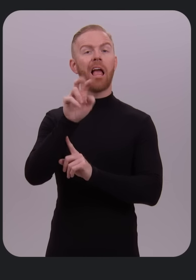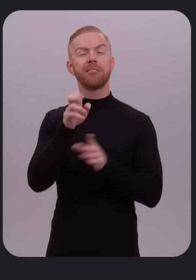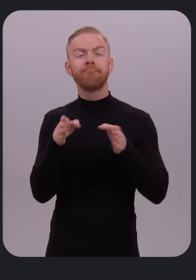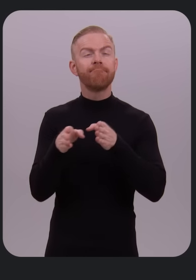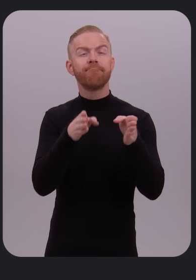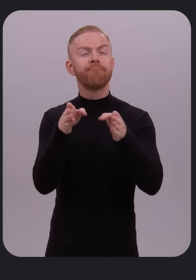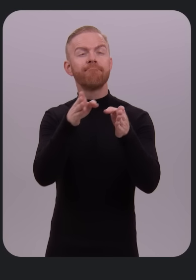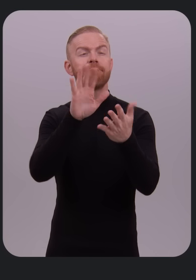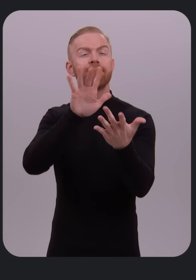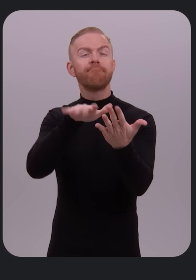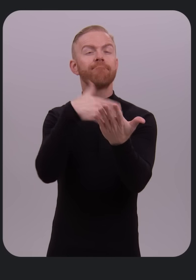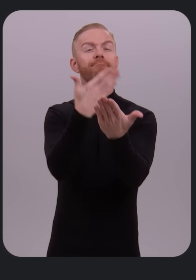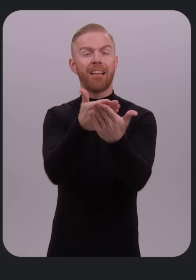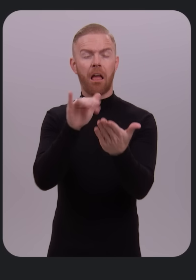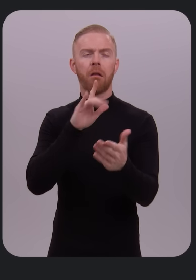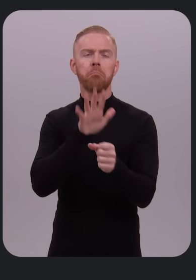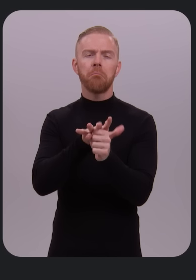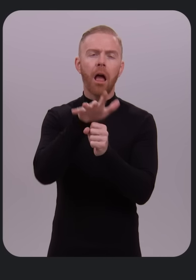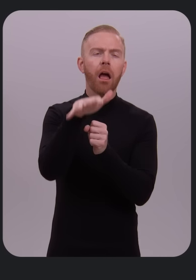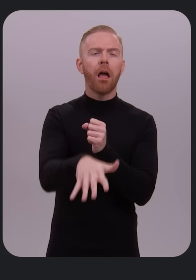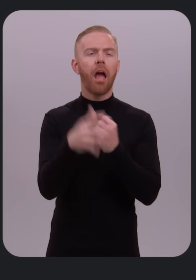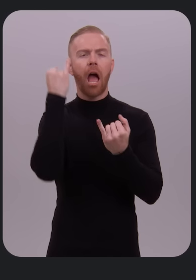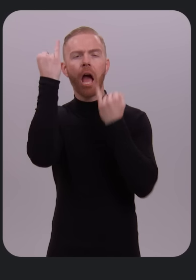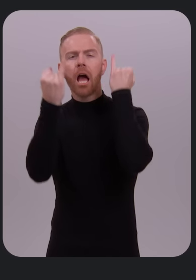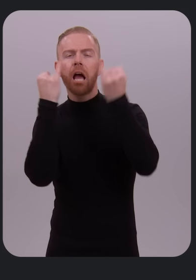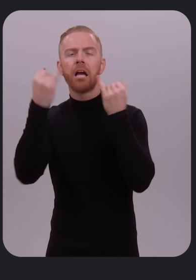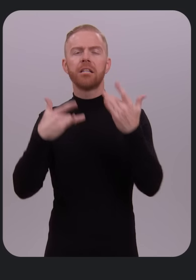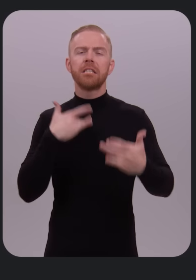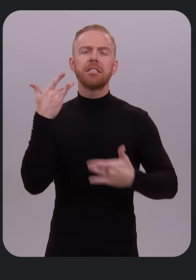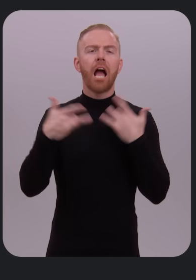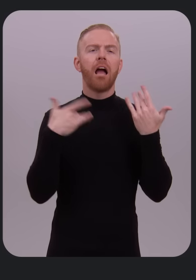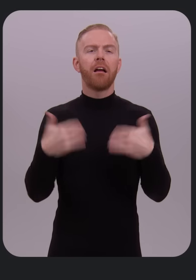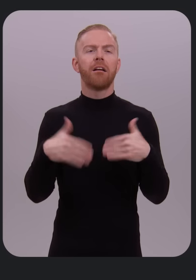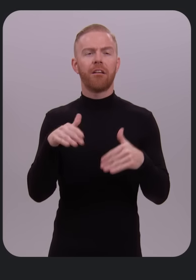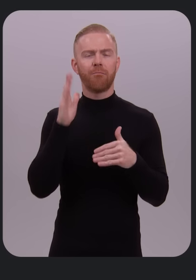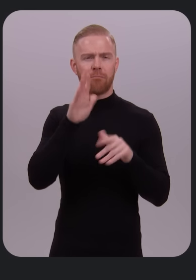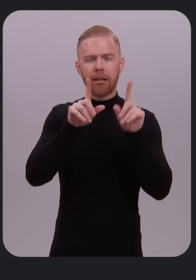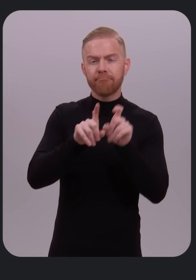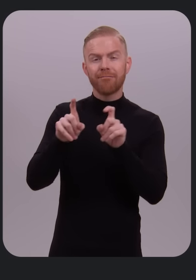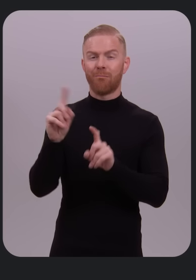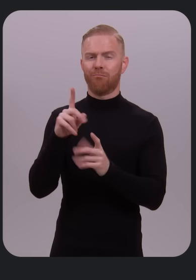with exciting things. They're all being prototyped in Project Astra, like you saw earlier.